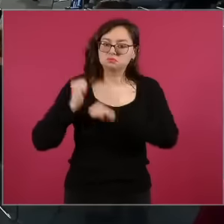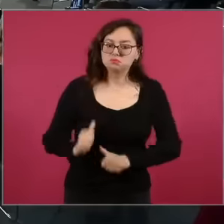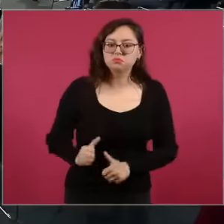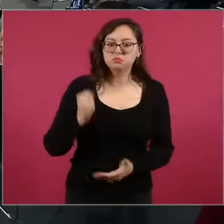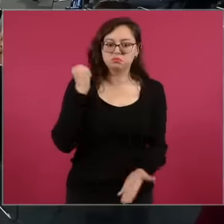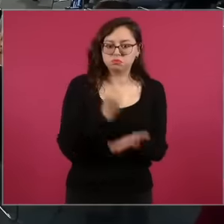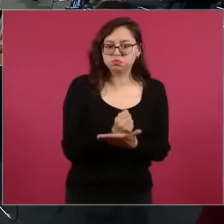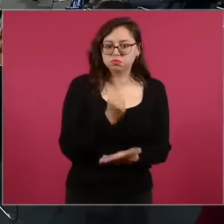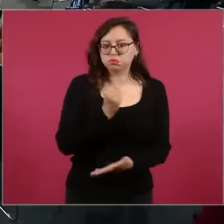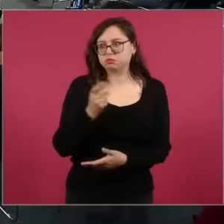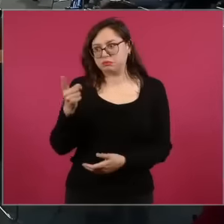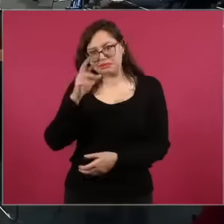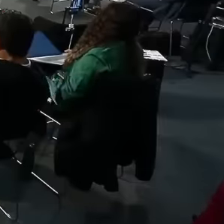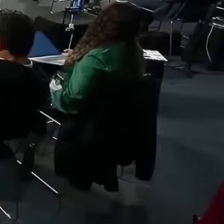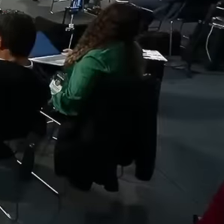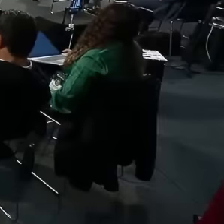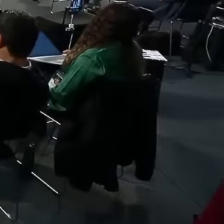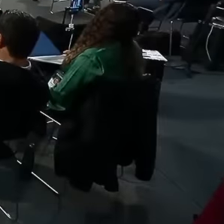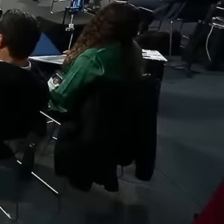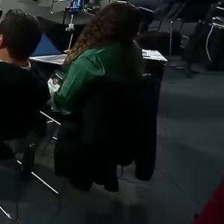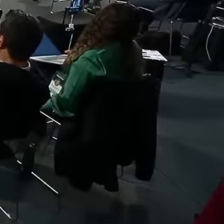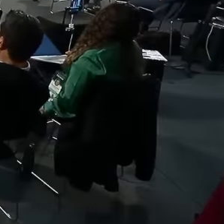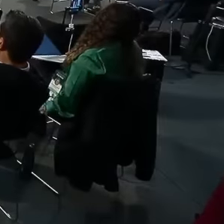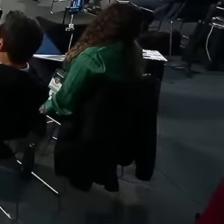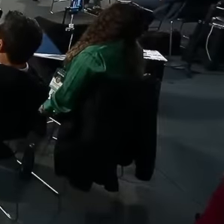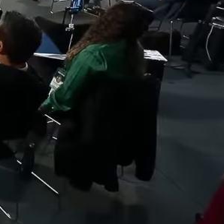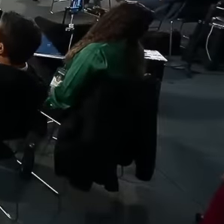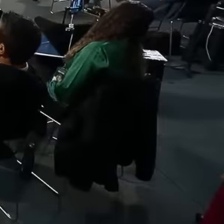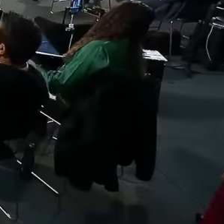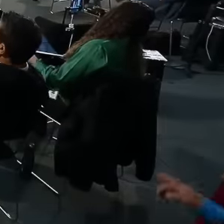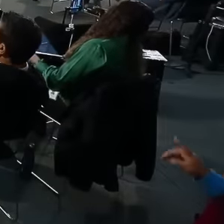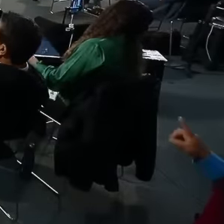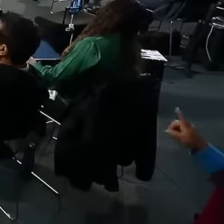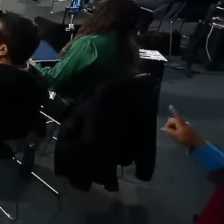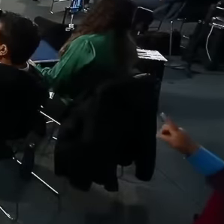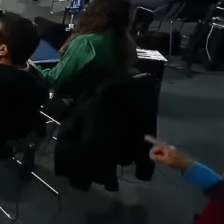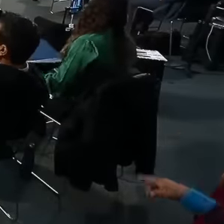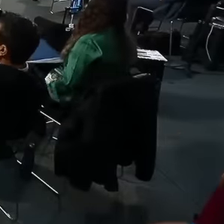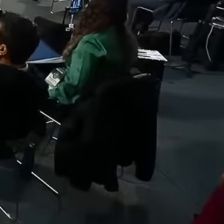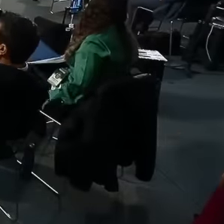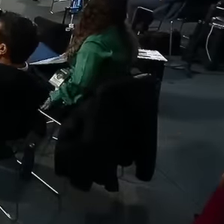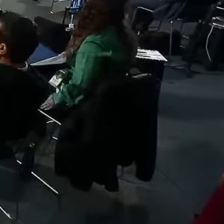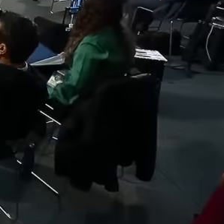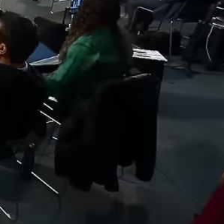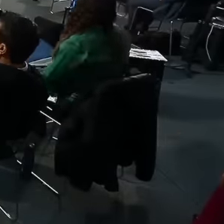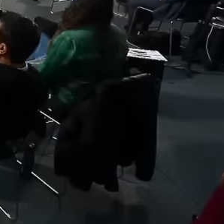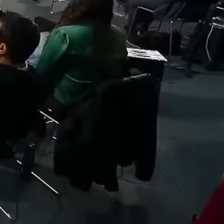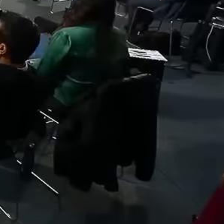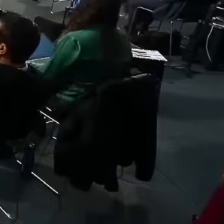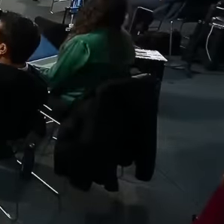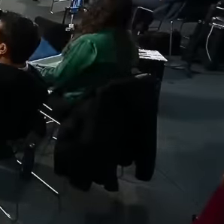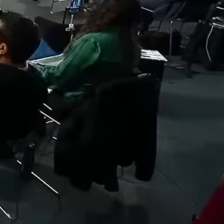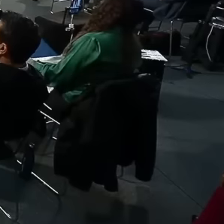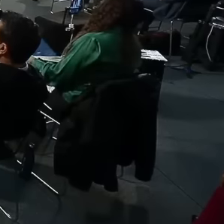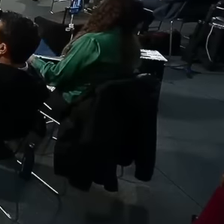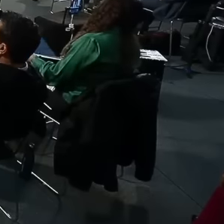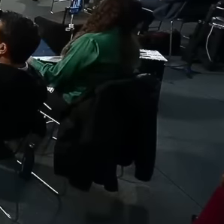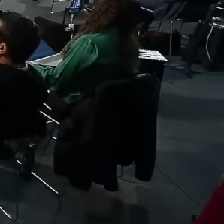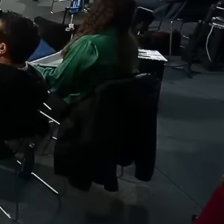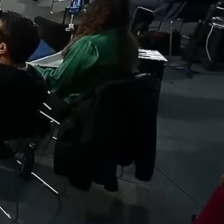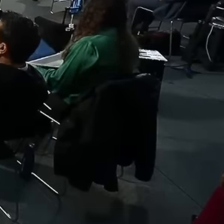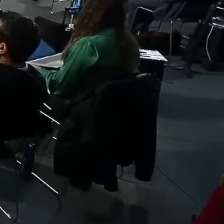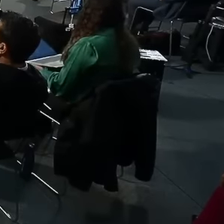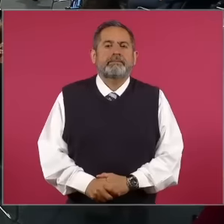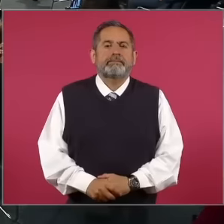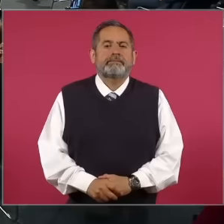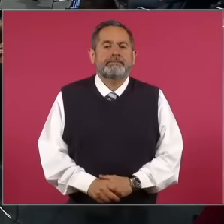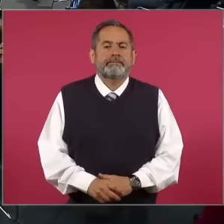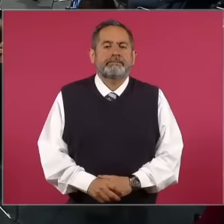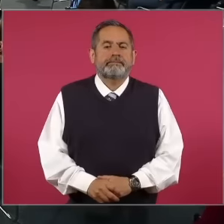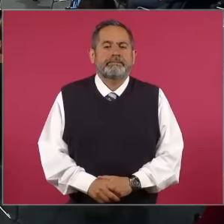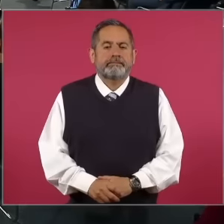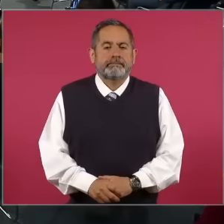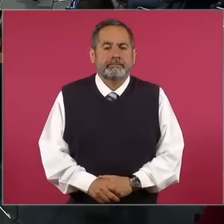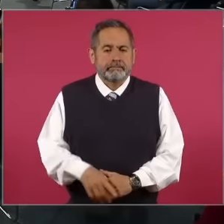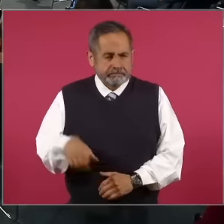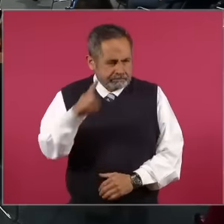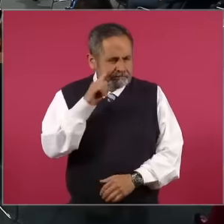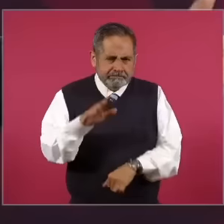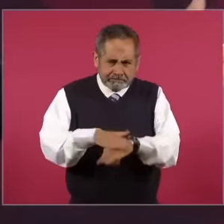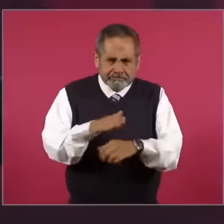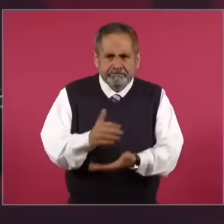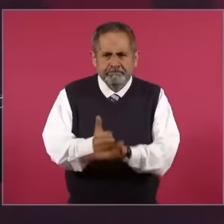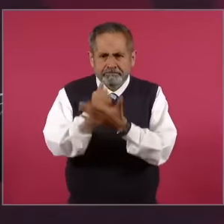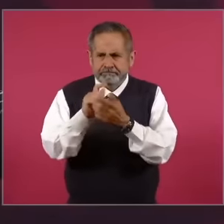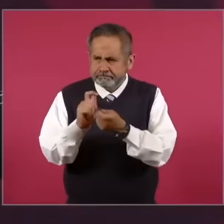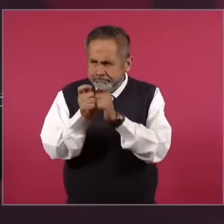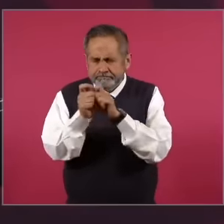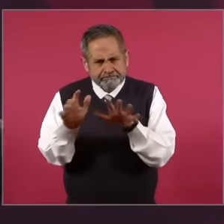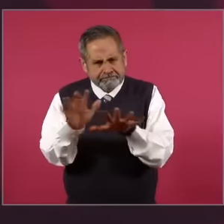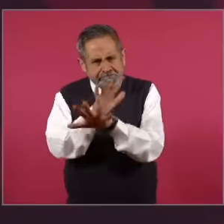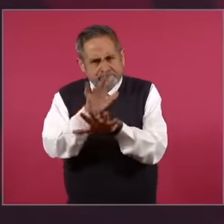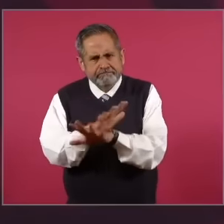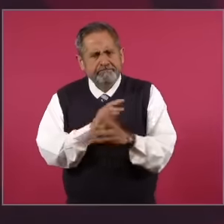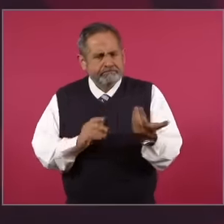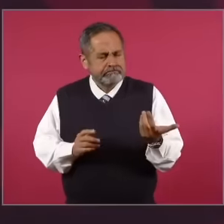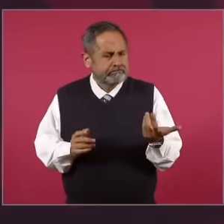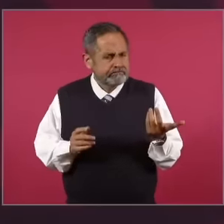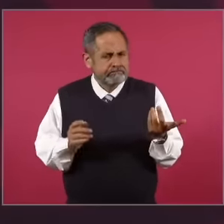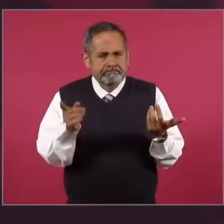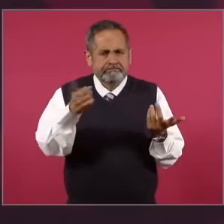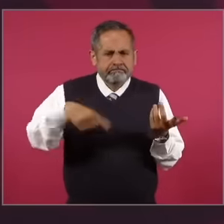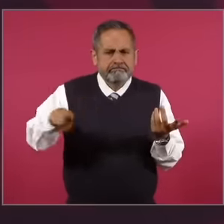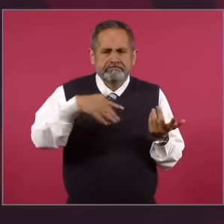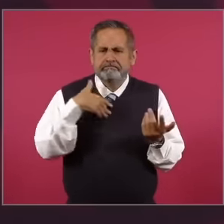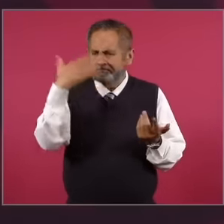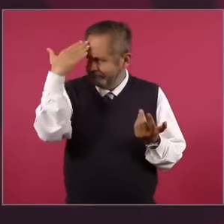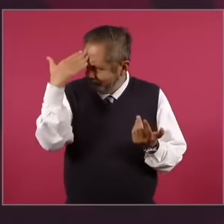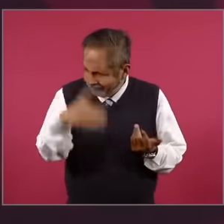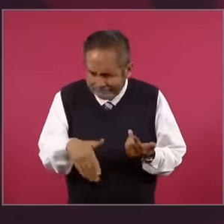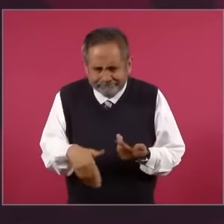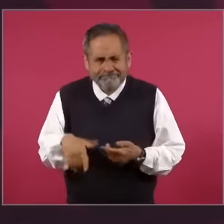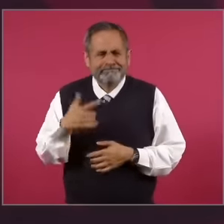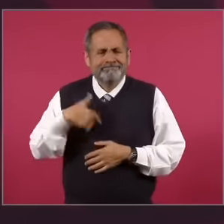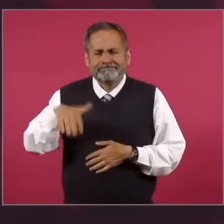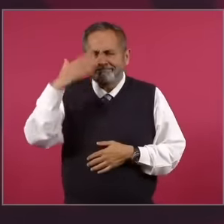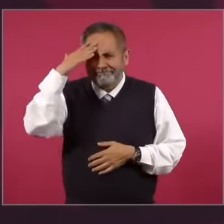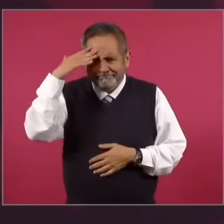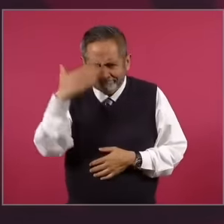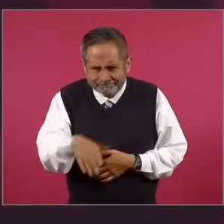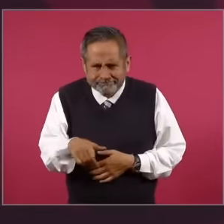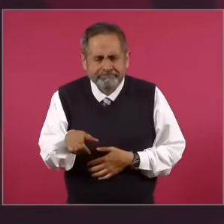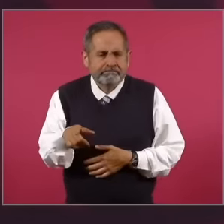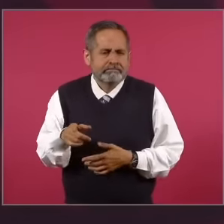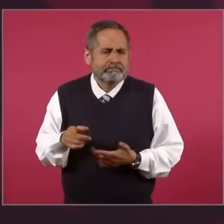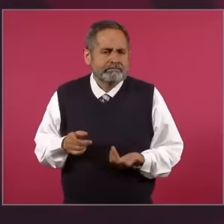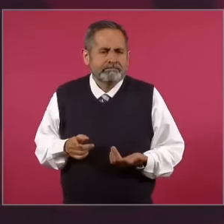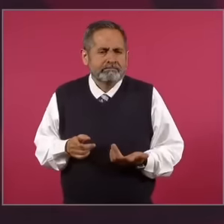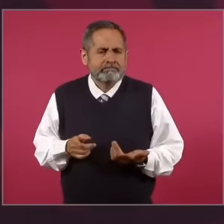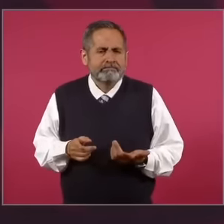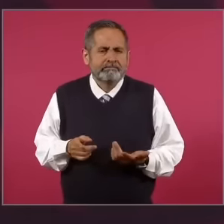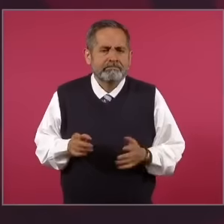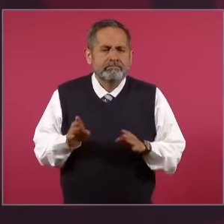legislative branch and to help in the transition. They know perfectly well that the power is wrong.